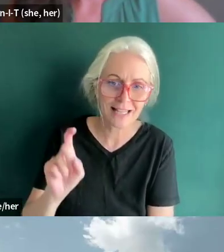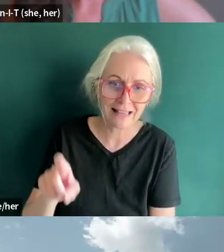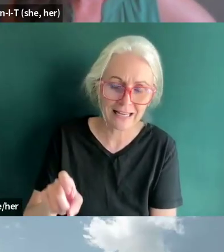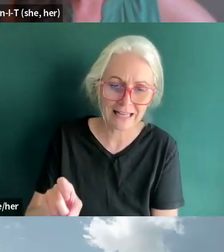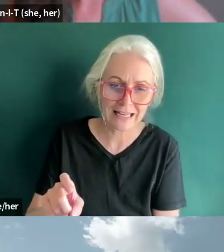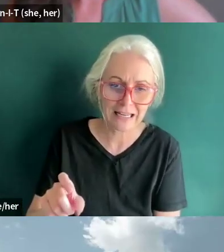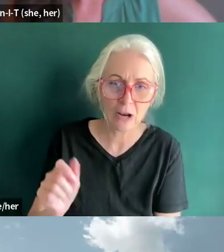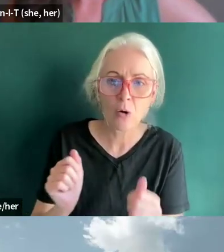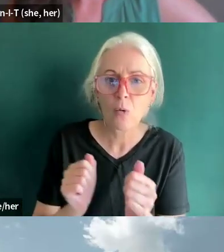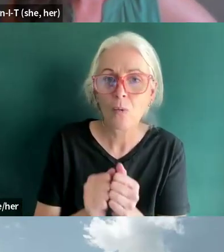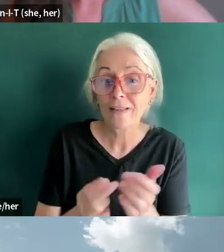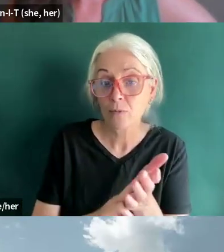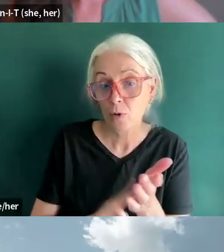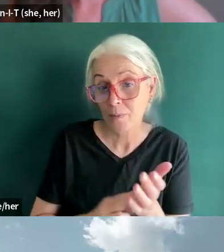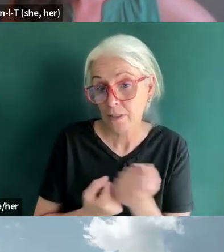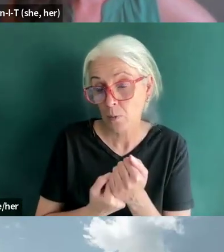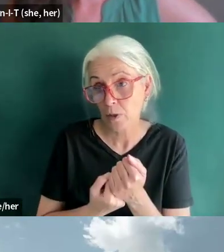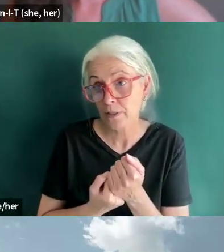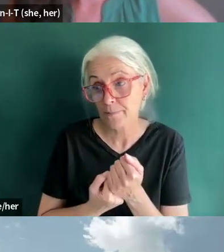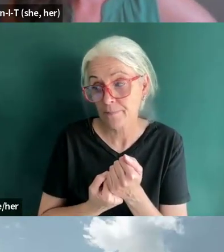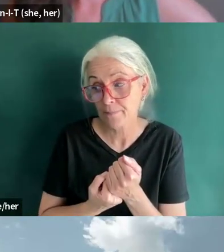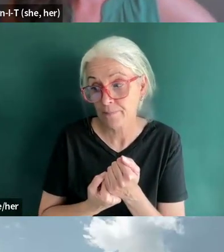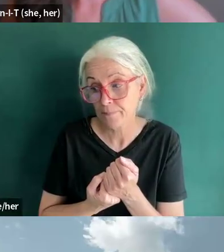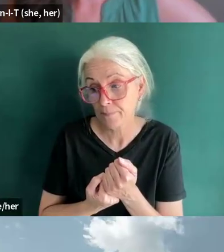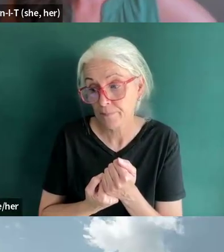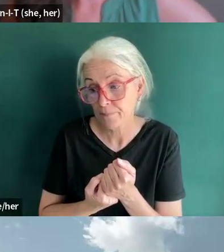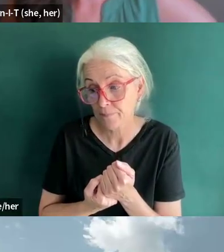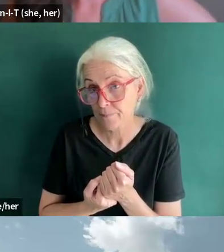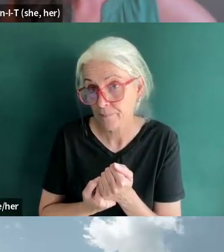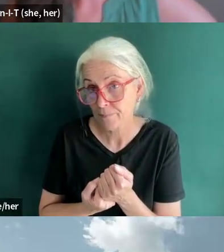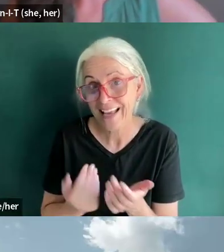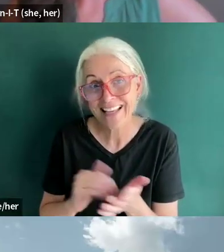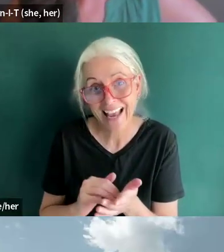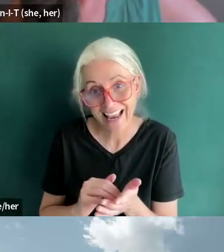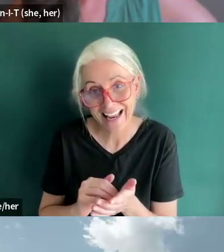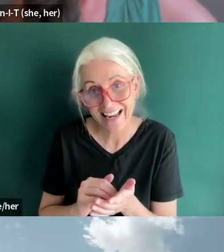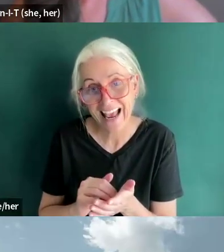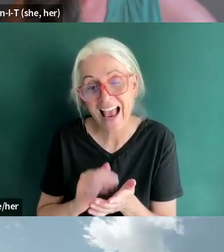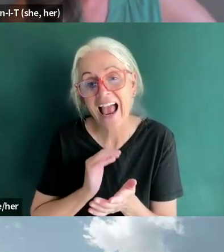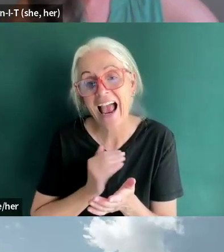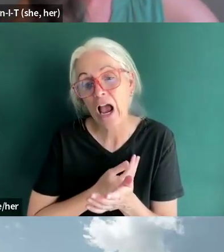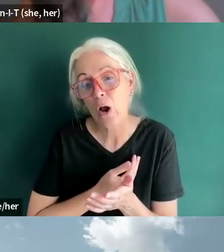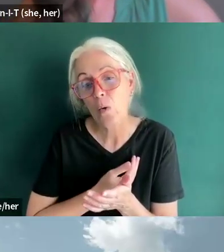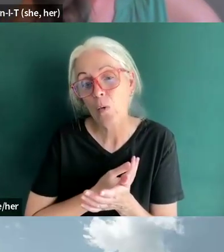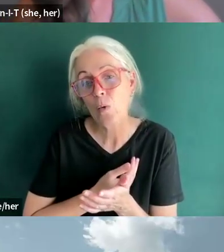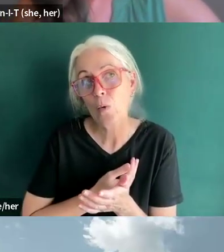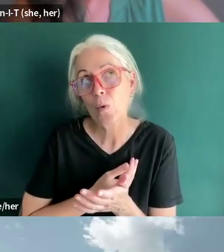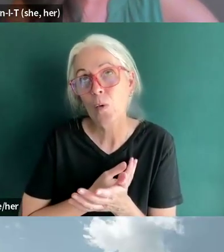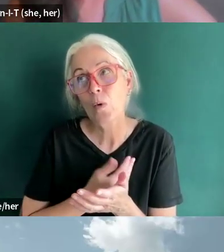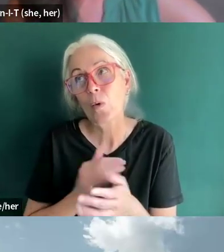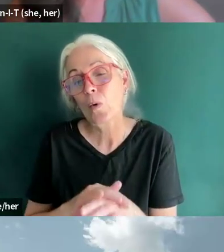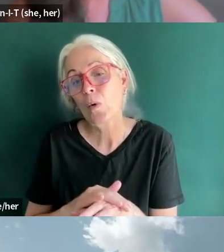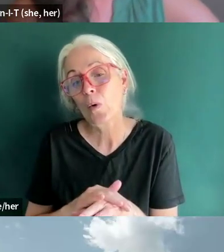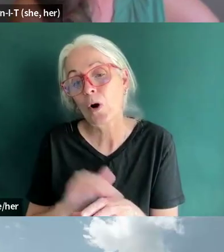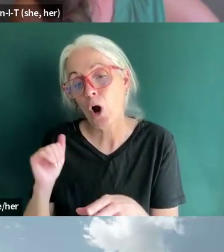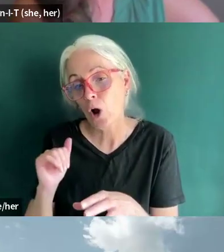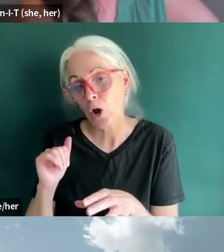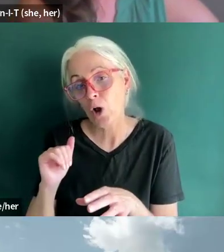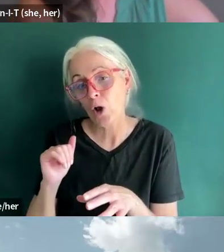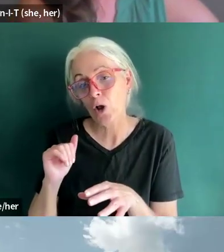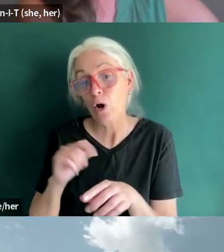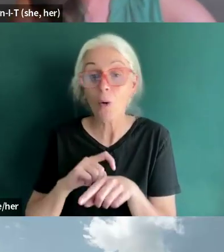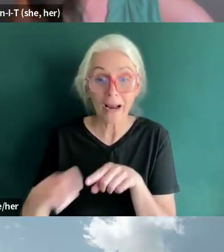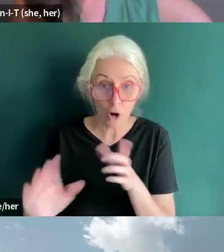When it comes to the enrollment support, you know, again, our, our call, our call center agents who